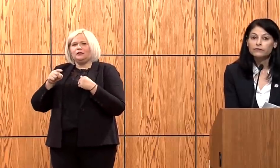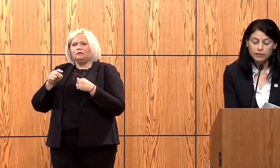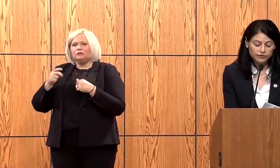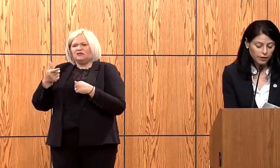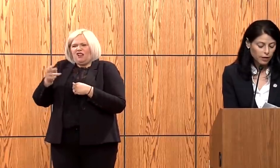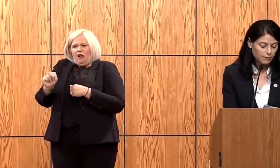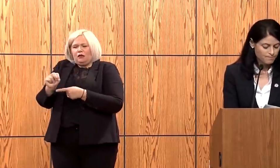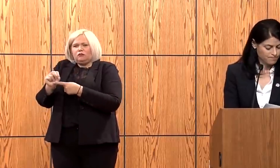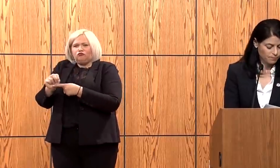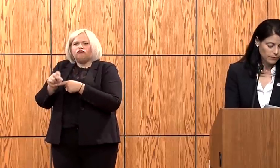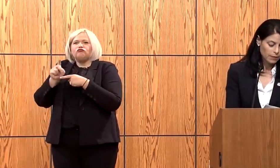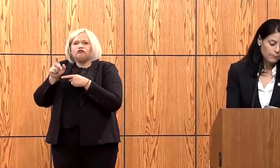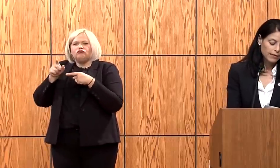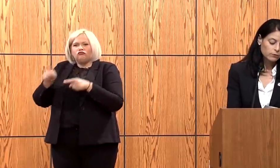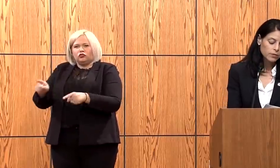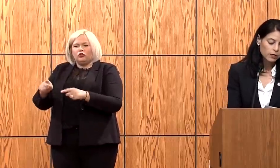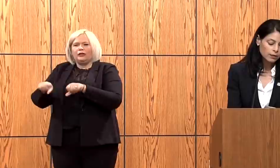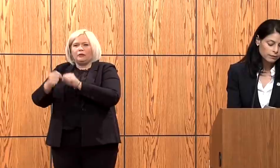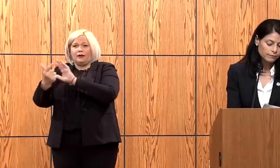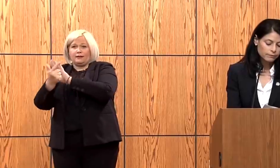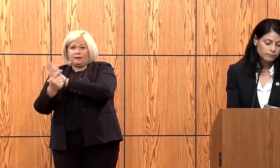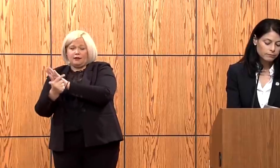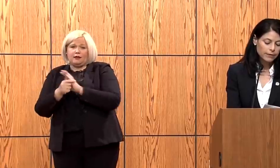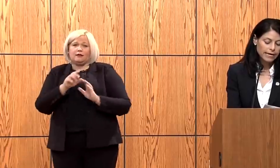MILITARY SUPPORT FOR TERRORIST ACTS AND CARRYING OR POSSESSING ACTS AND CARRYING OR POSSESSING A FIREARM DURING THE COMMISSION